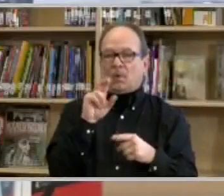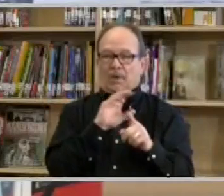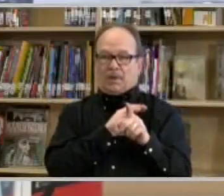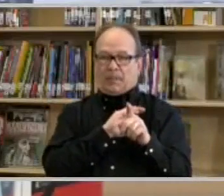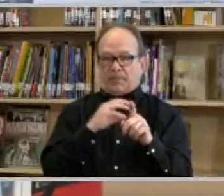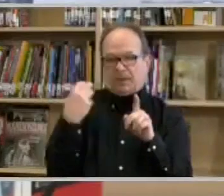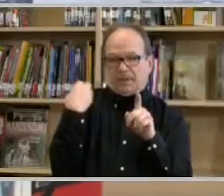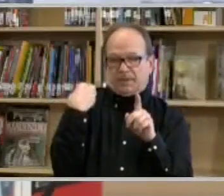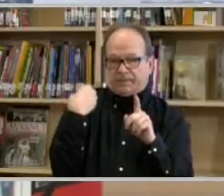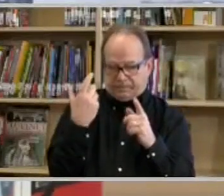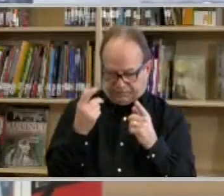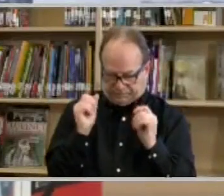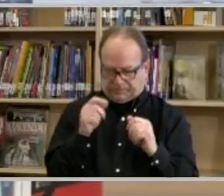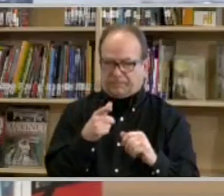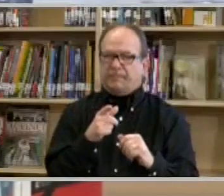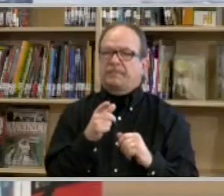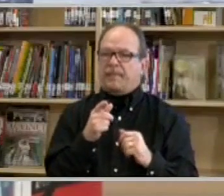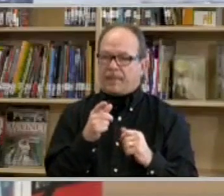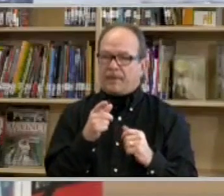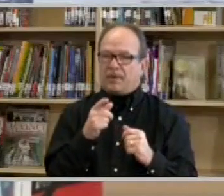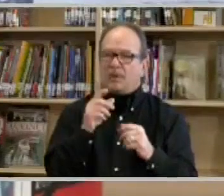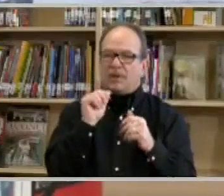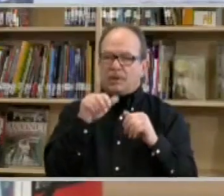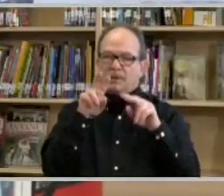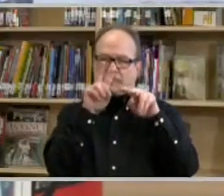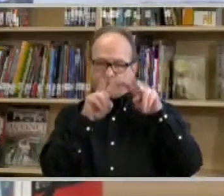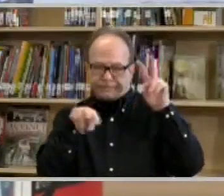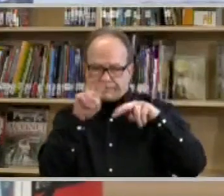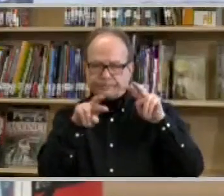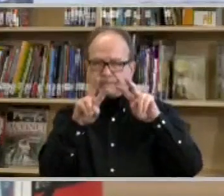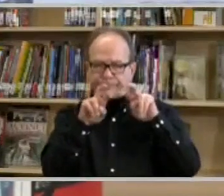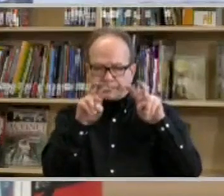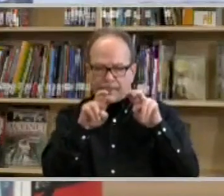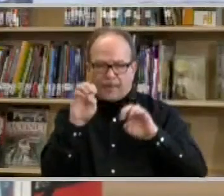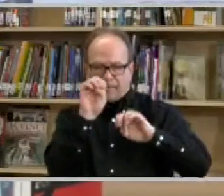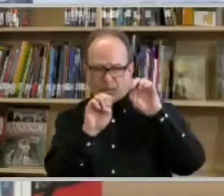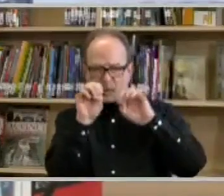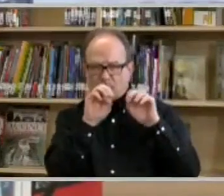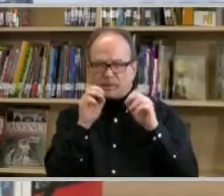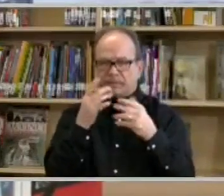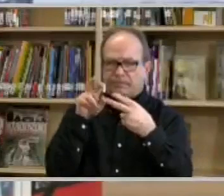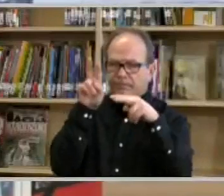DO AN ASSESSMENT IF WE NEED AN OVERALL CRIME CAMERA.